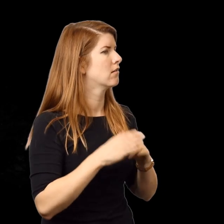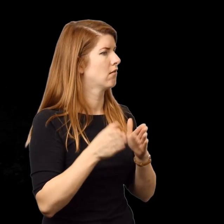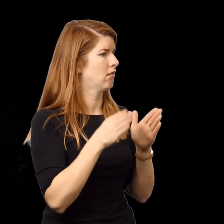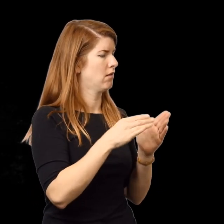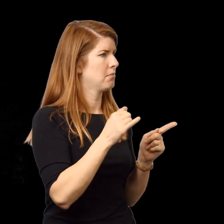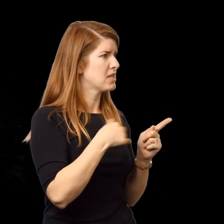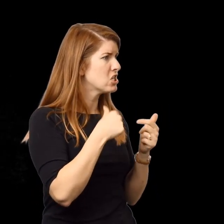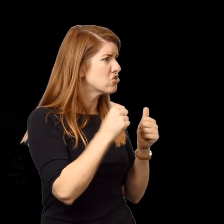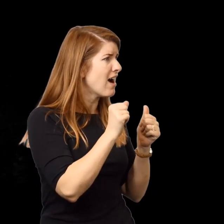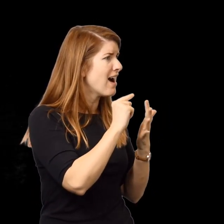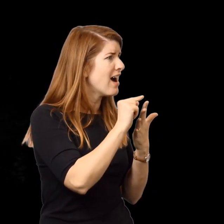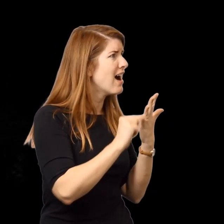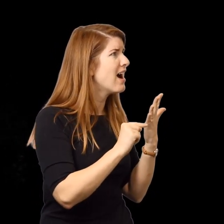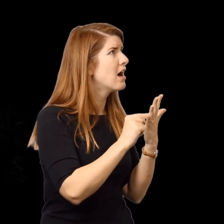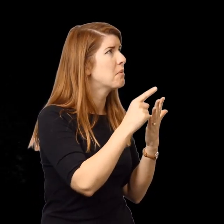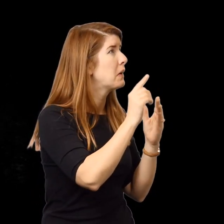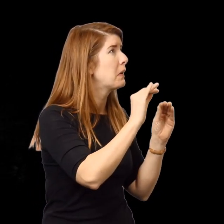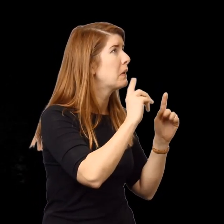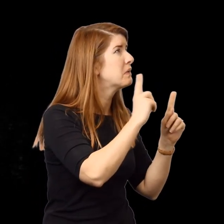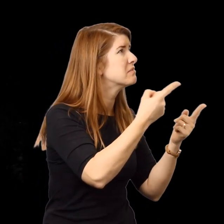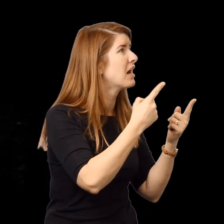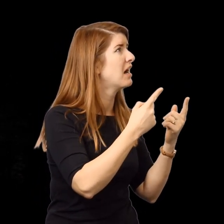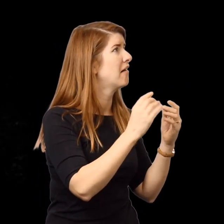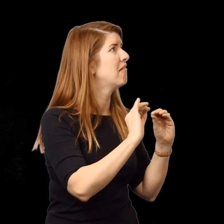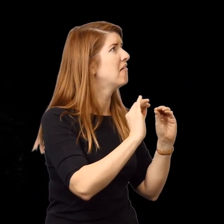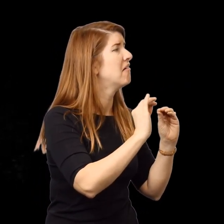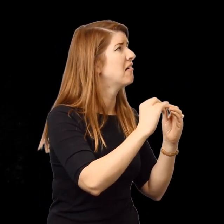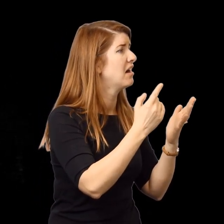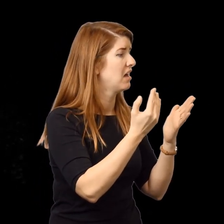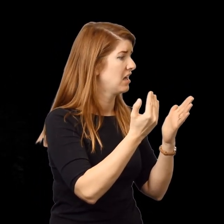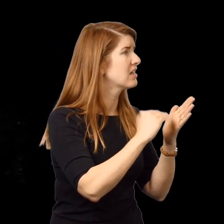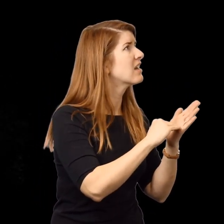If I do this and I don't get anything back, it sort of falls flat, and I do it again,